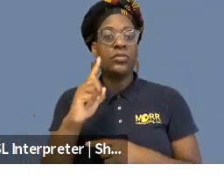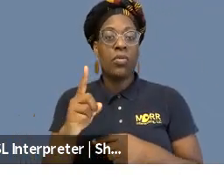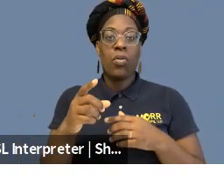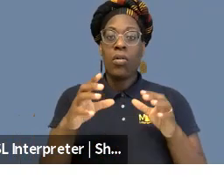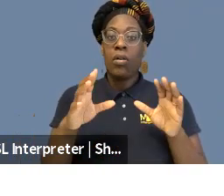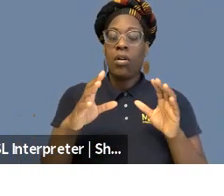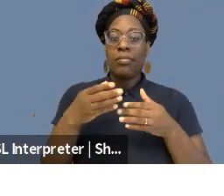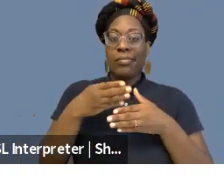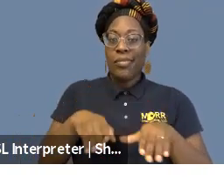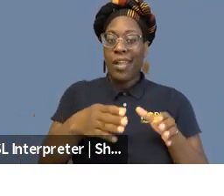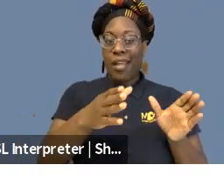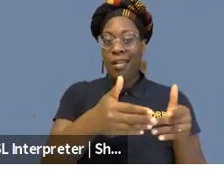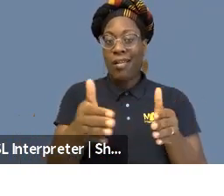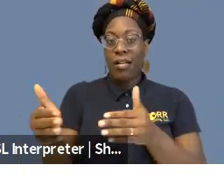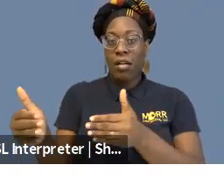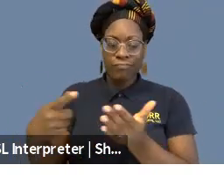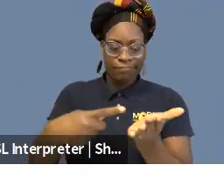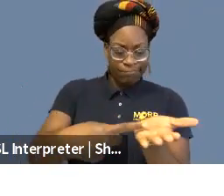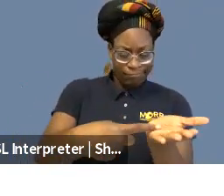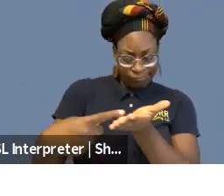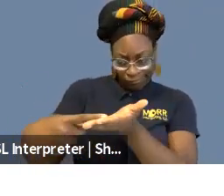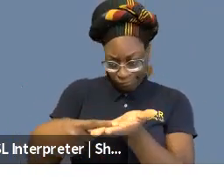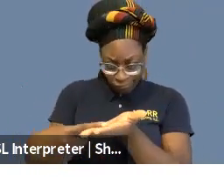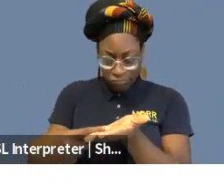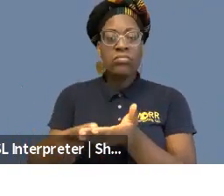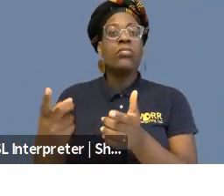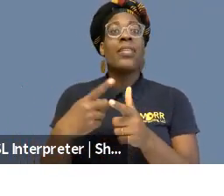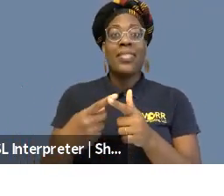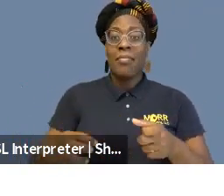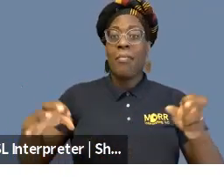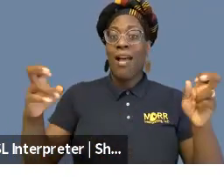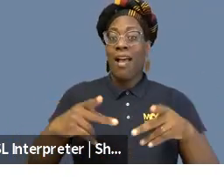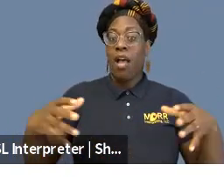This is really meant to be an introduction to multimodal projects a starting place for